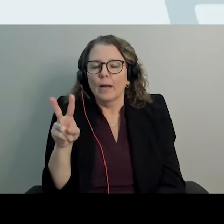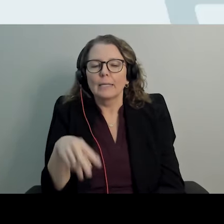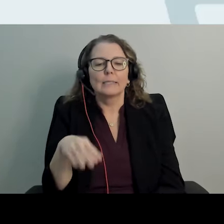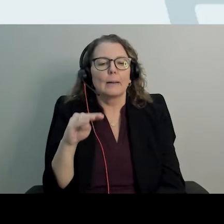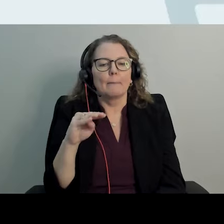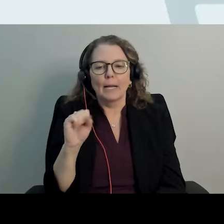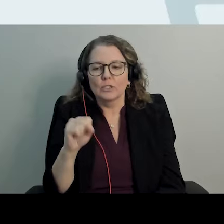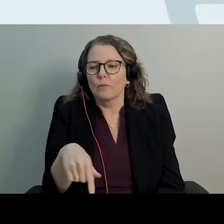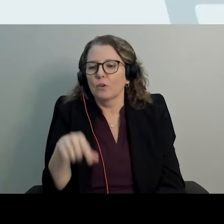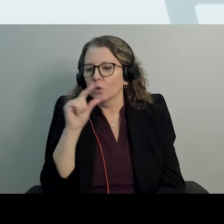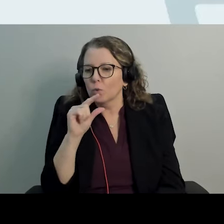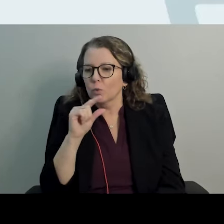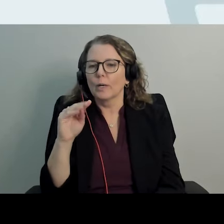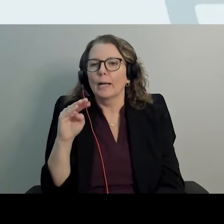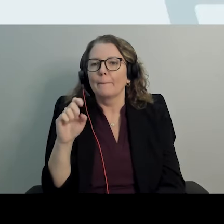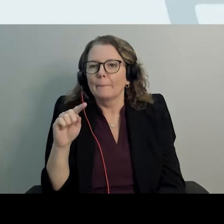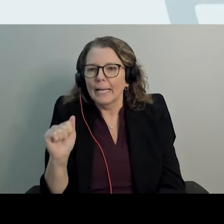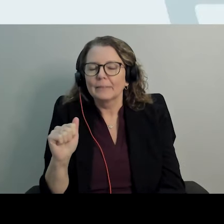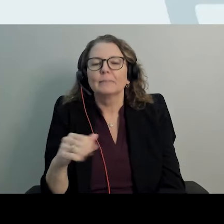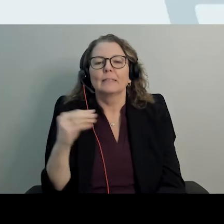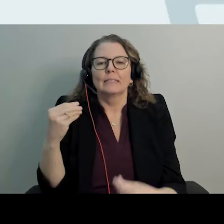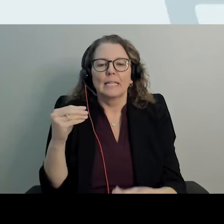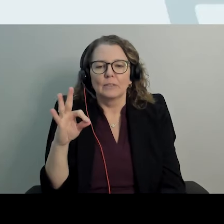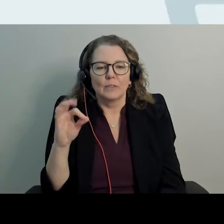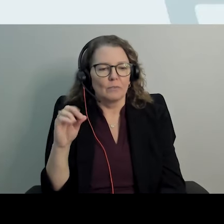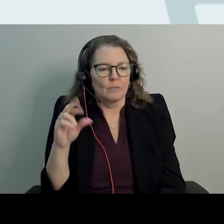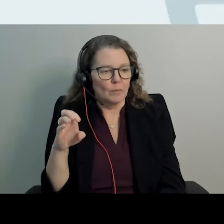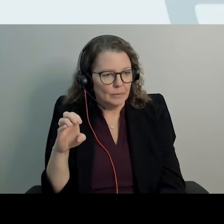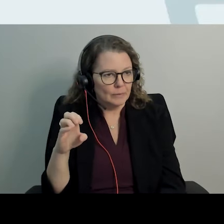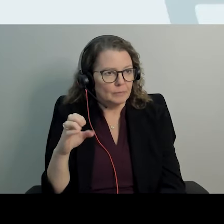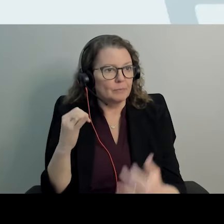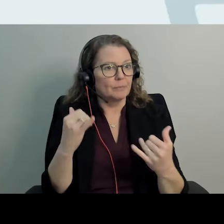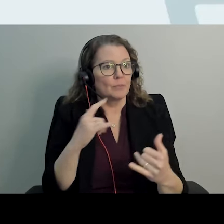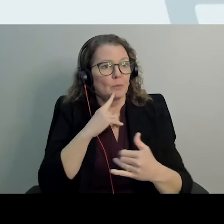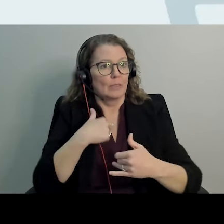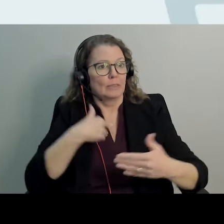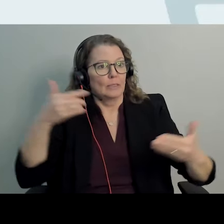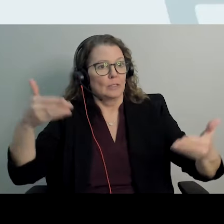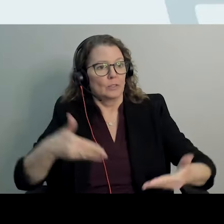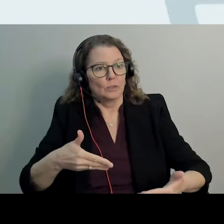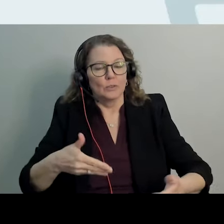Google, Meta, and Salesforce. So it's a pleasure for me to introduce Alan Hejl,